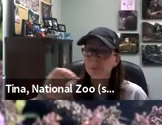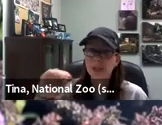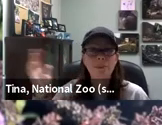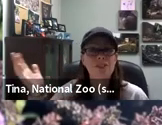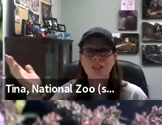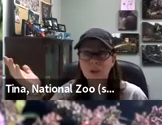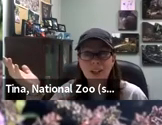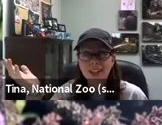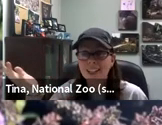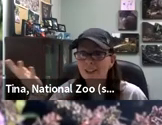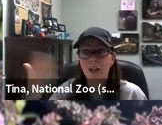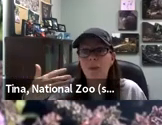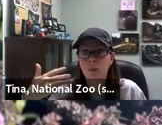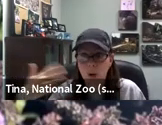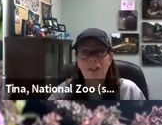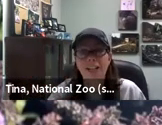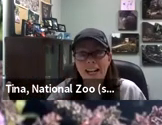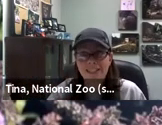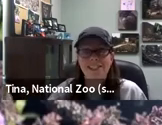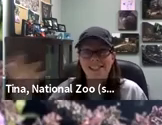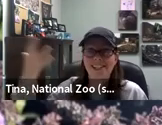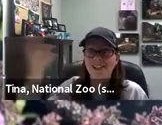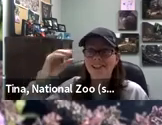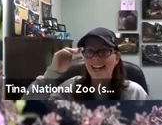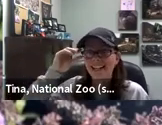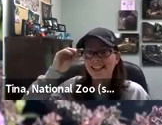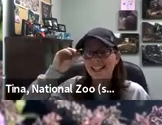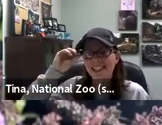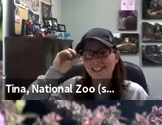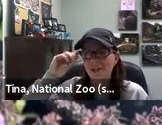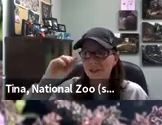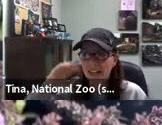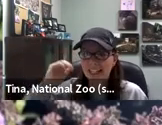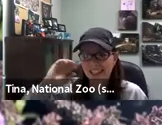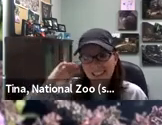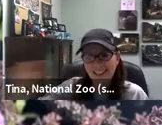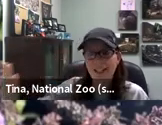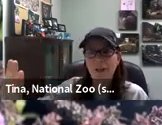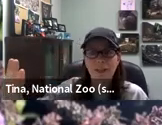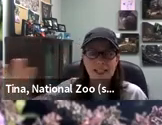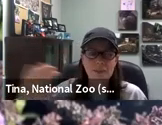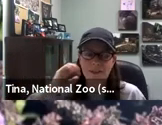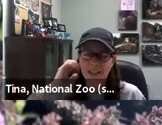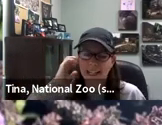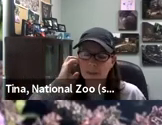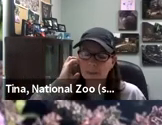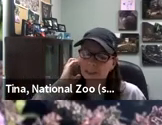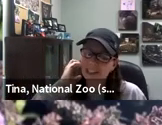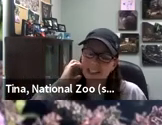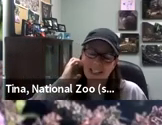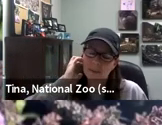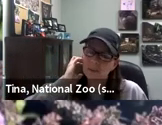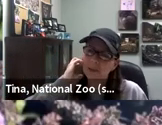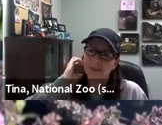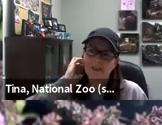pretty much ignore it you know you don't want to water cactuses you know you can't die so they're kind of- you know- plant them